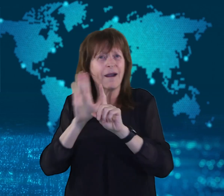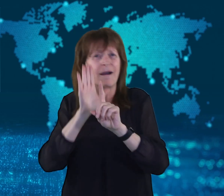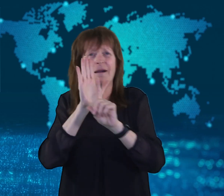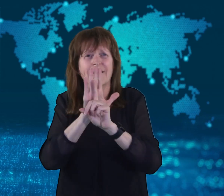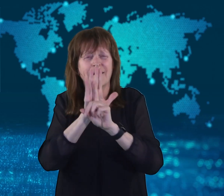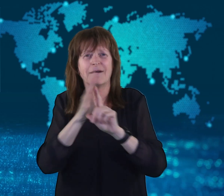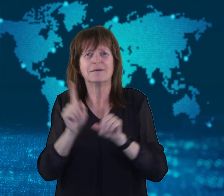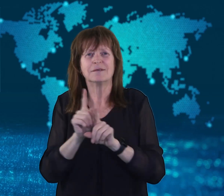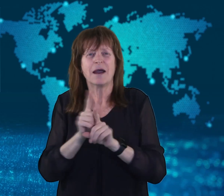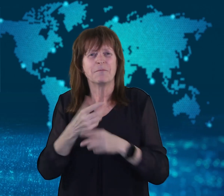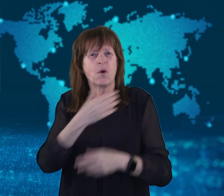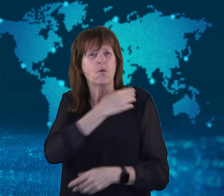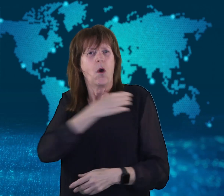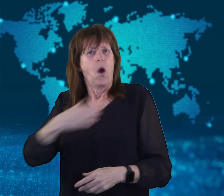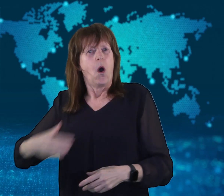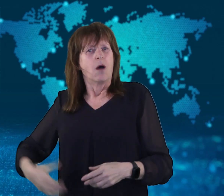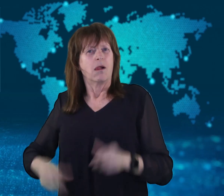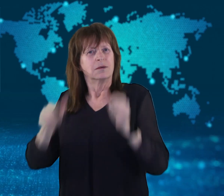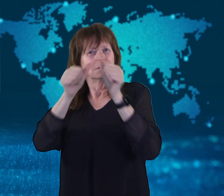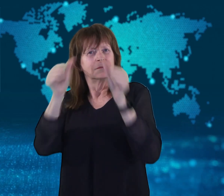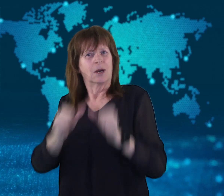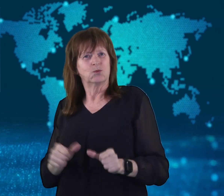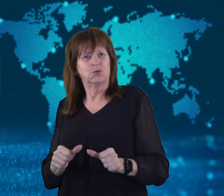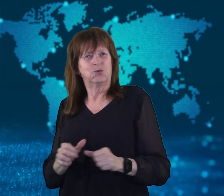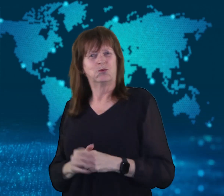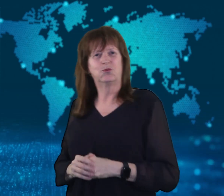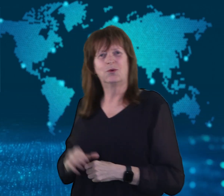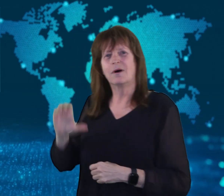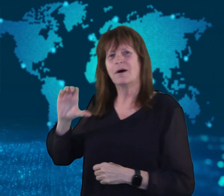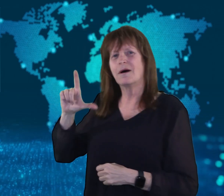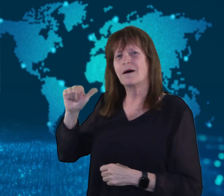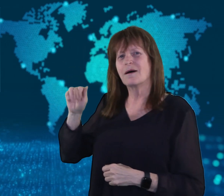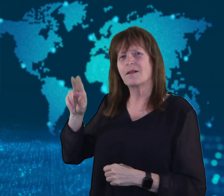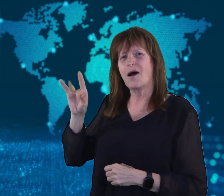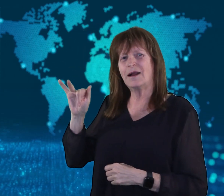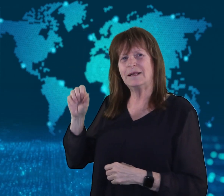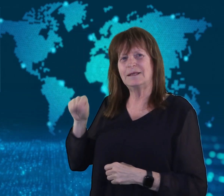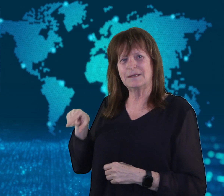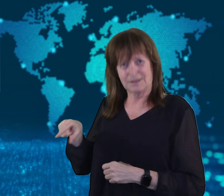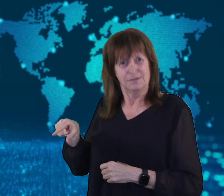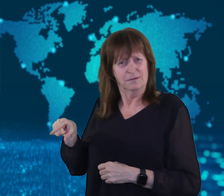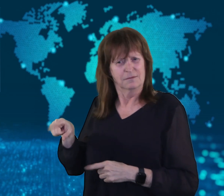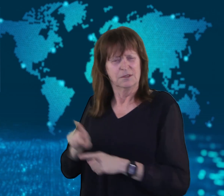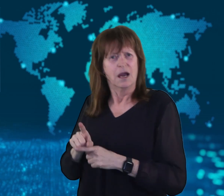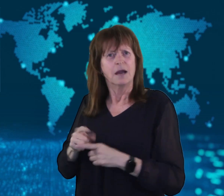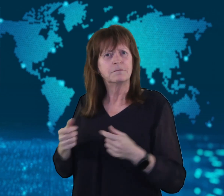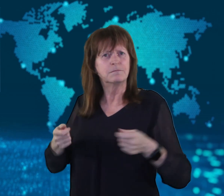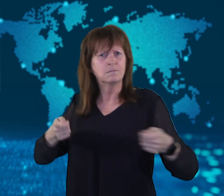Claudius was in power between 41 and 54 A.D. and extended